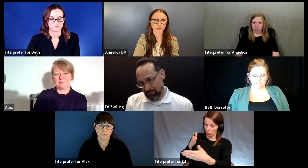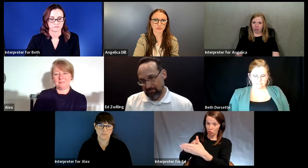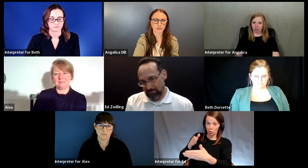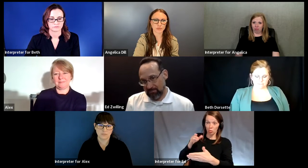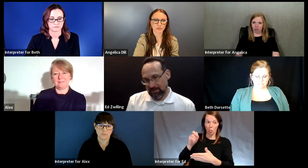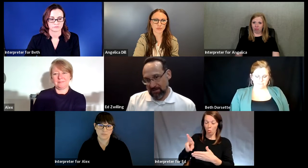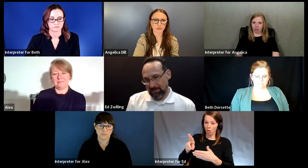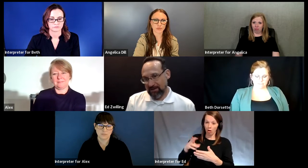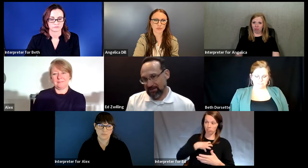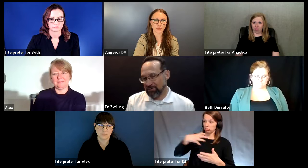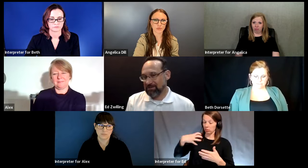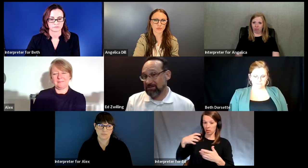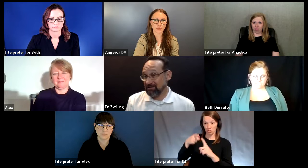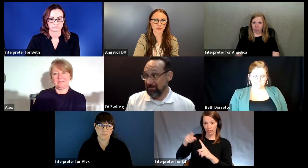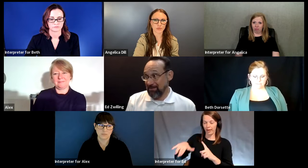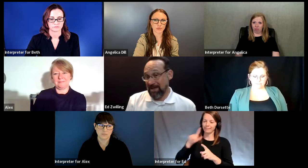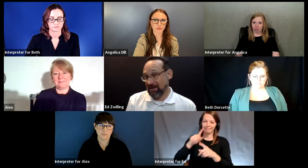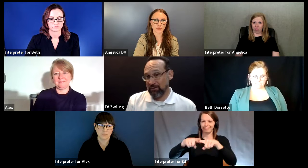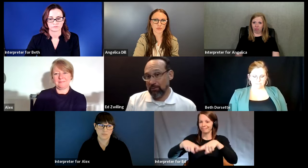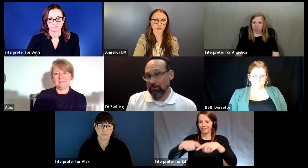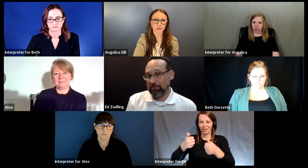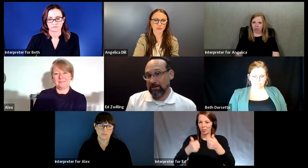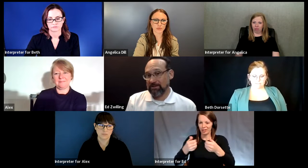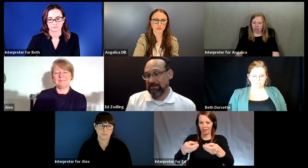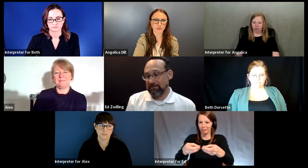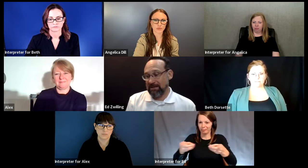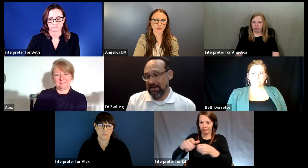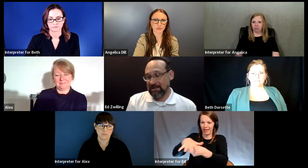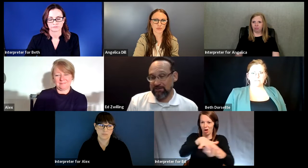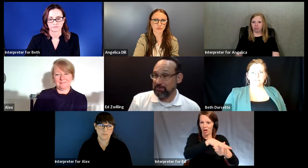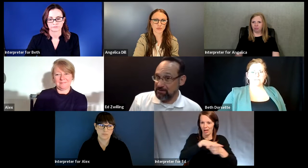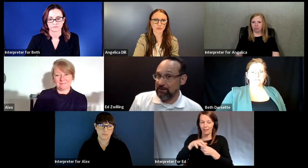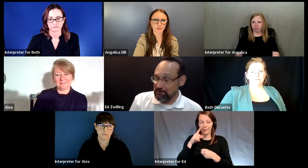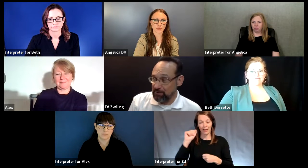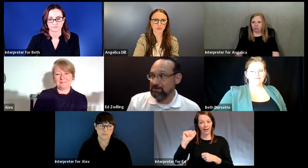I think in some jurisdictions it might be actionable because the ADA specifically speaks